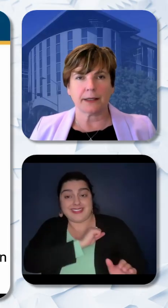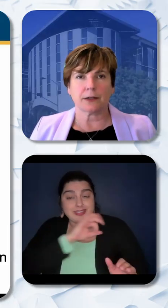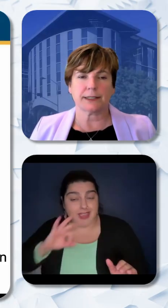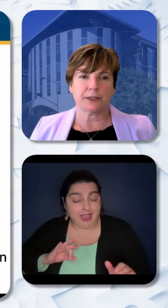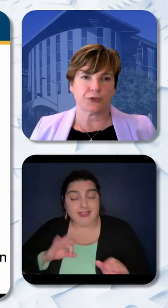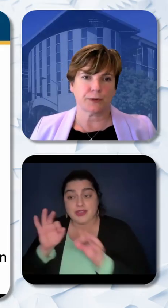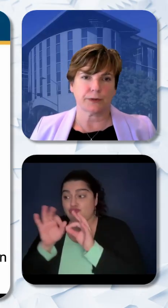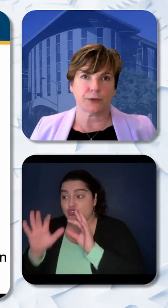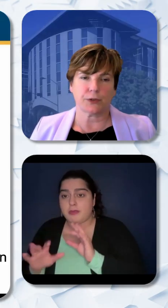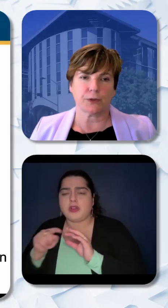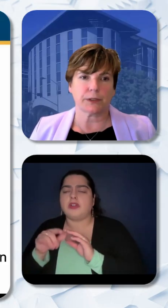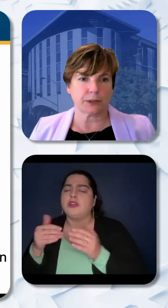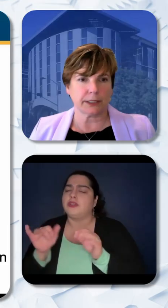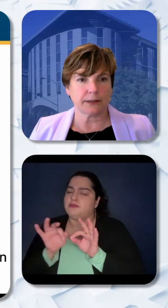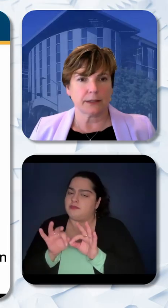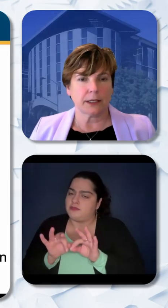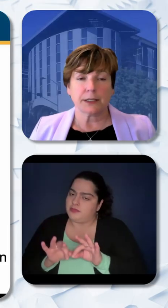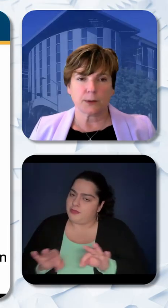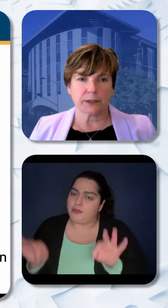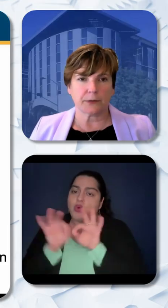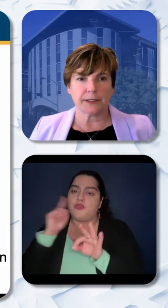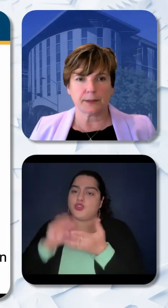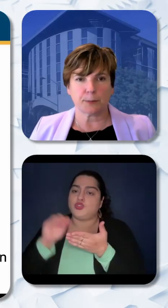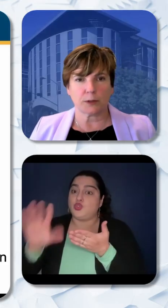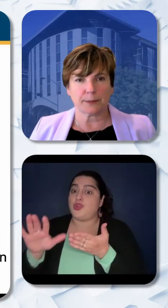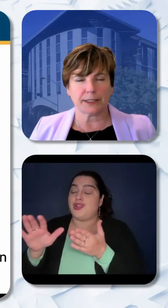and they are essential to students' learning. So without these supports,